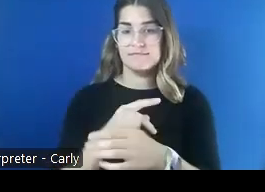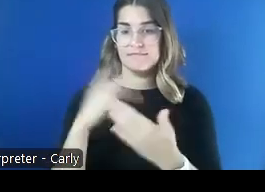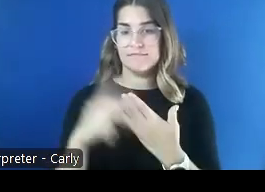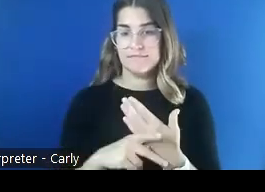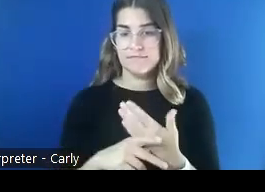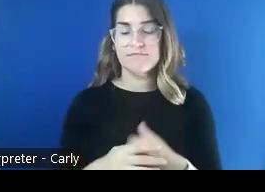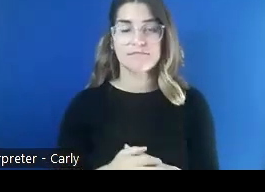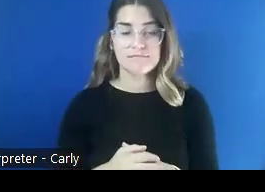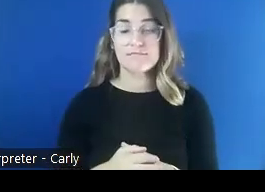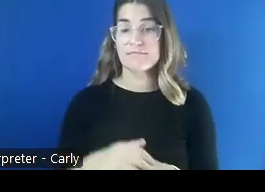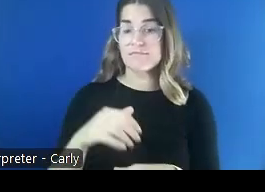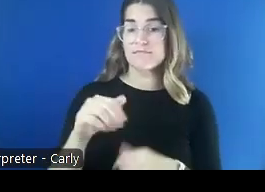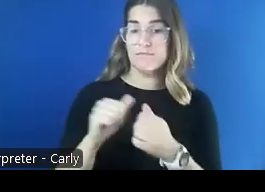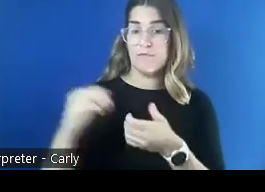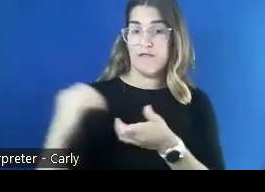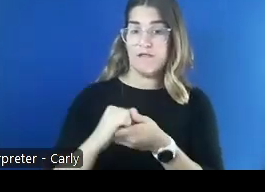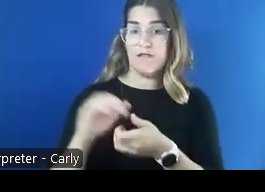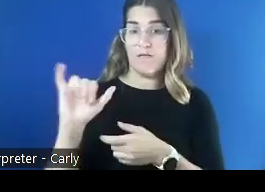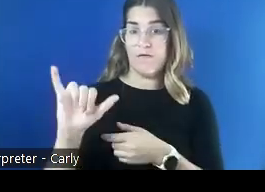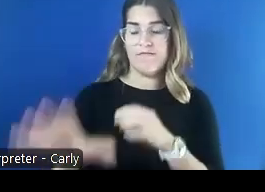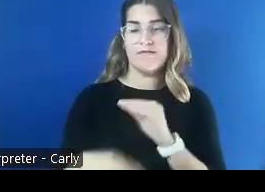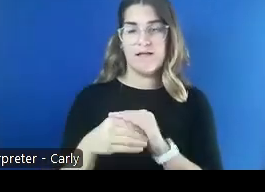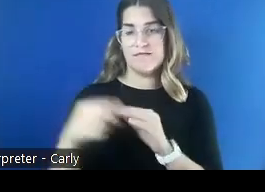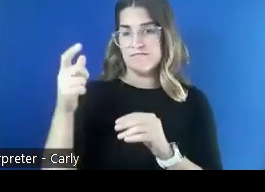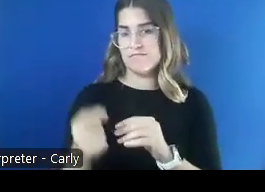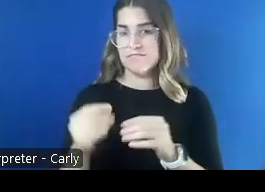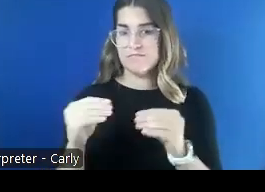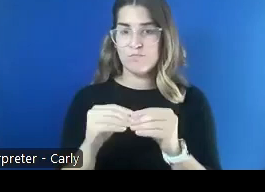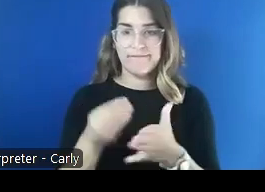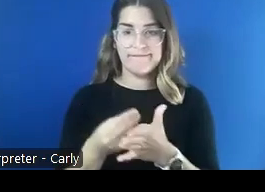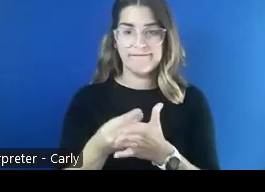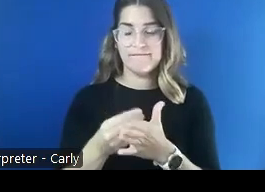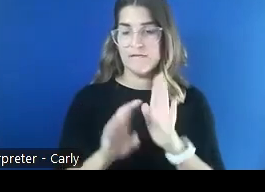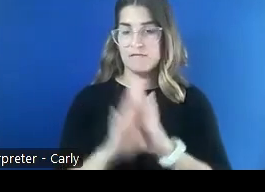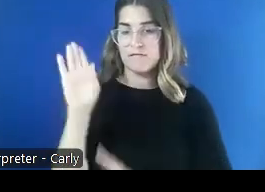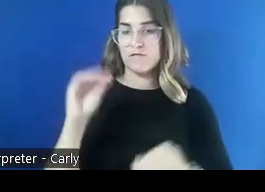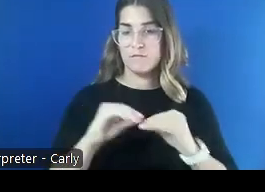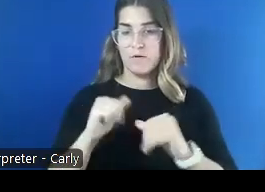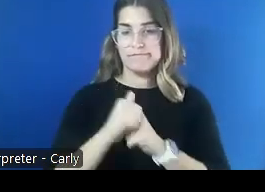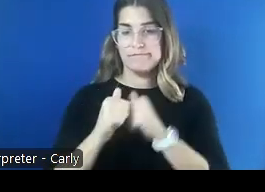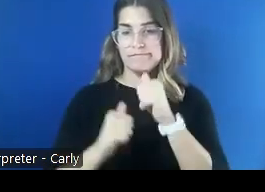with the why we've applied for additional funding to further develop our program infrastructure um